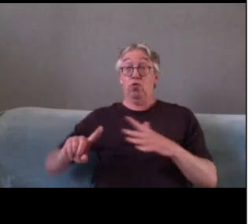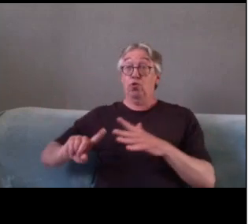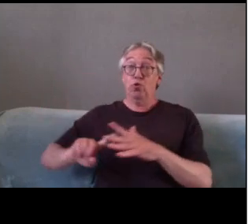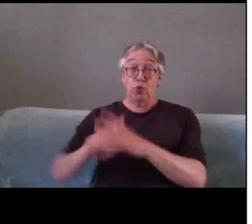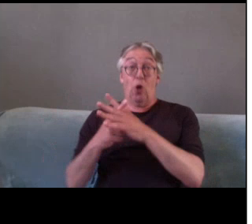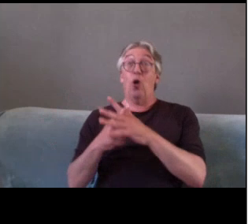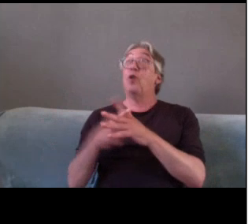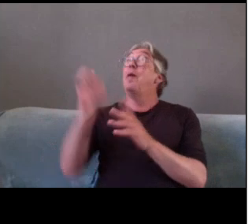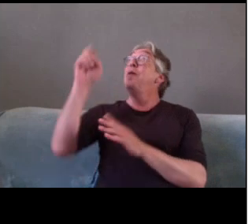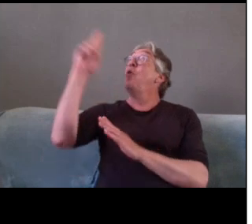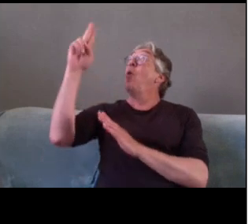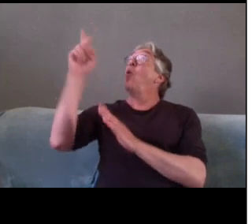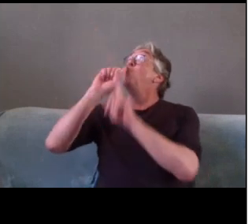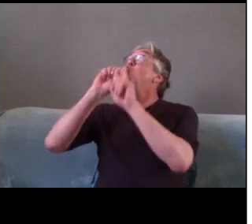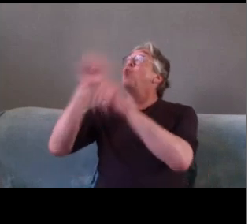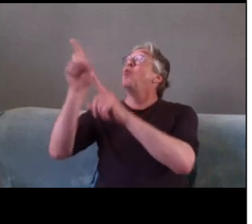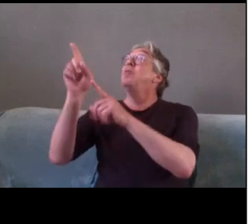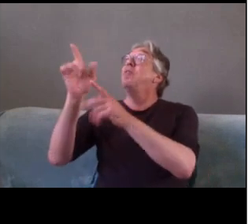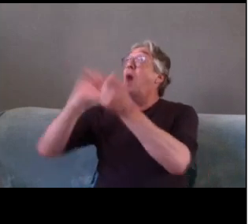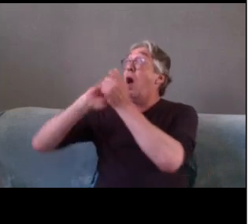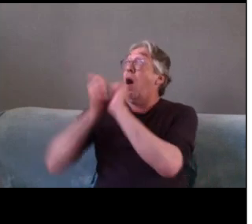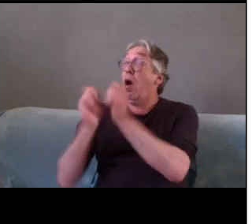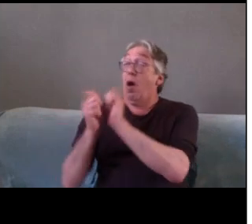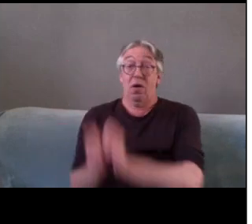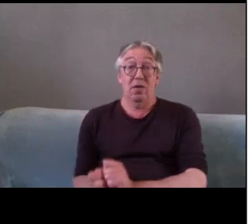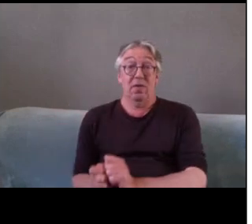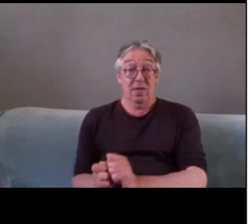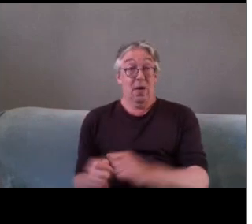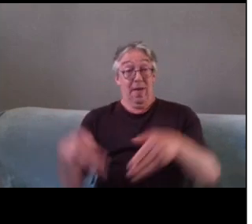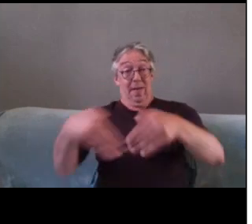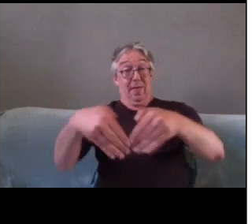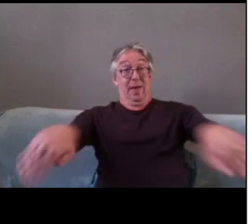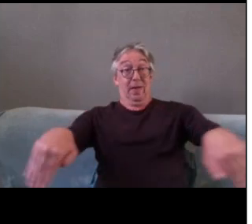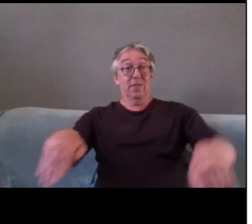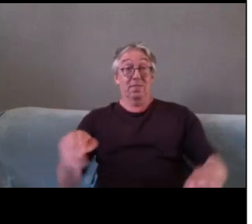The deadline for Member States is December 2020.